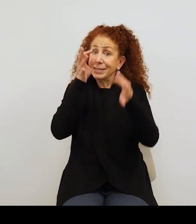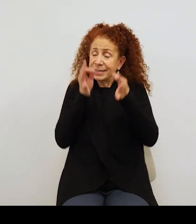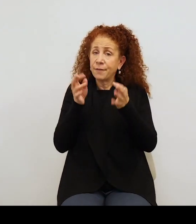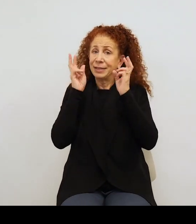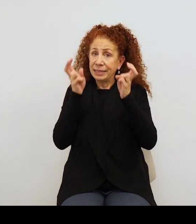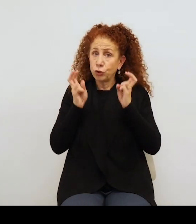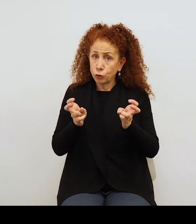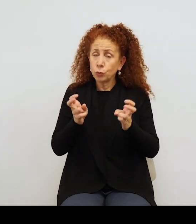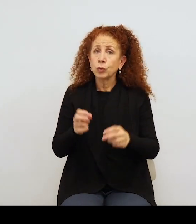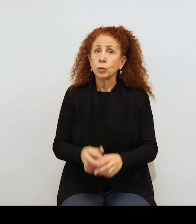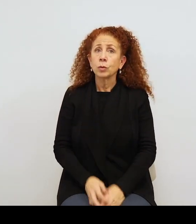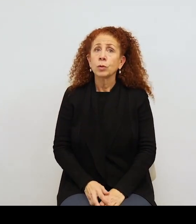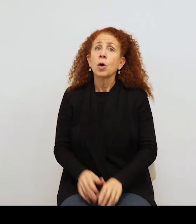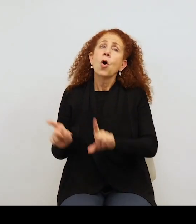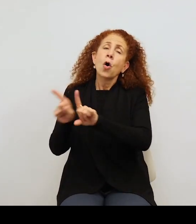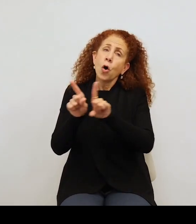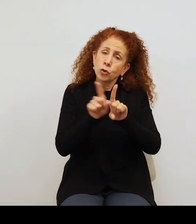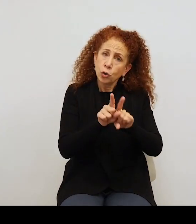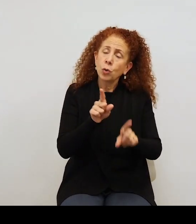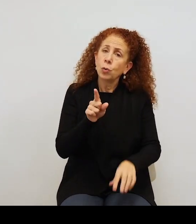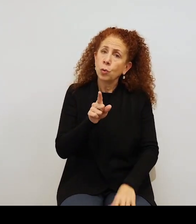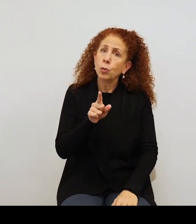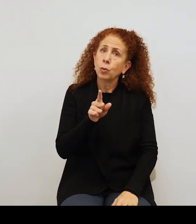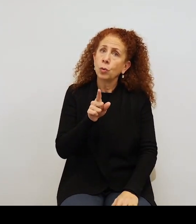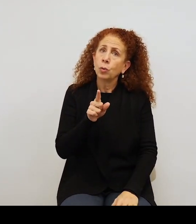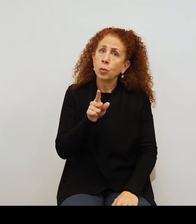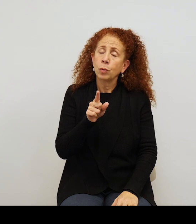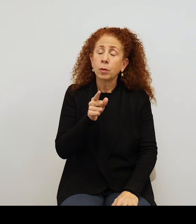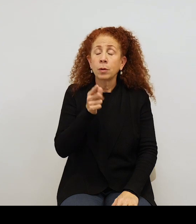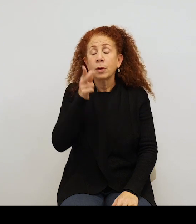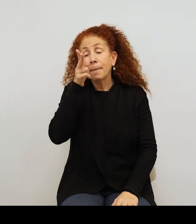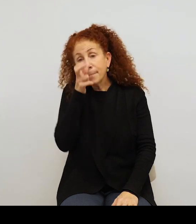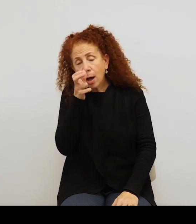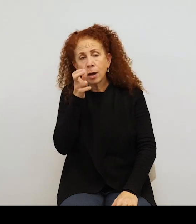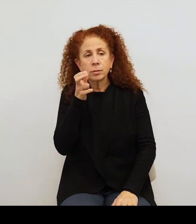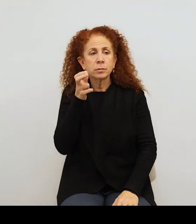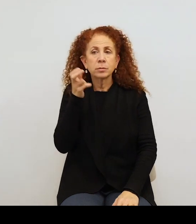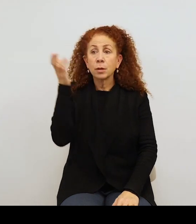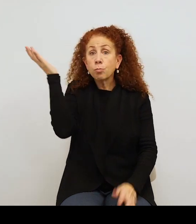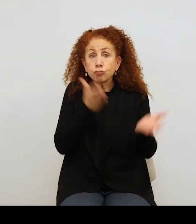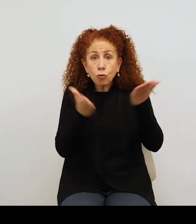I mean, there are also being-- bugs and all kinds of things being brought into the city,